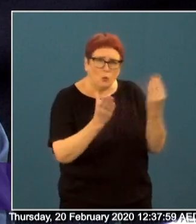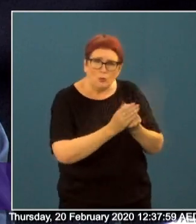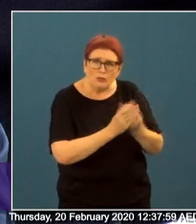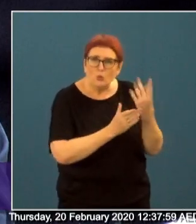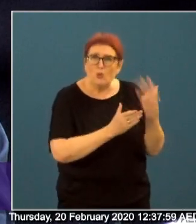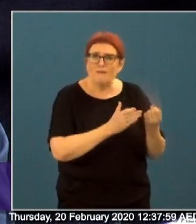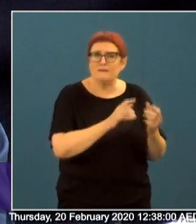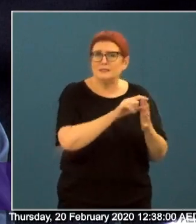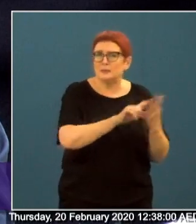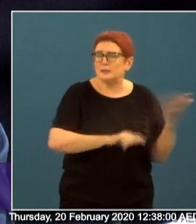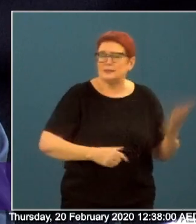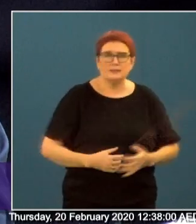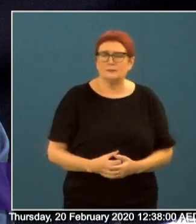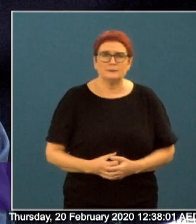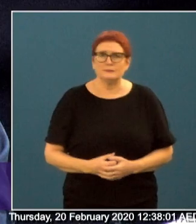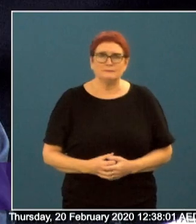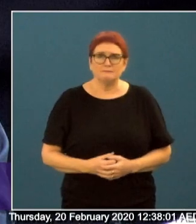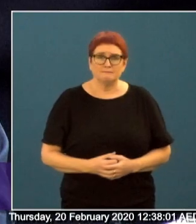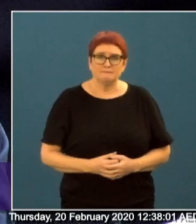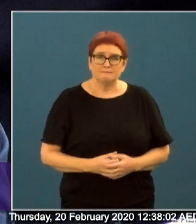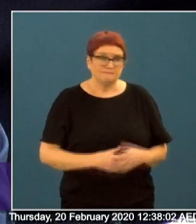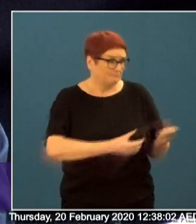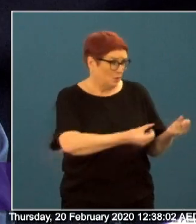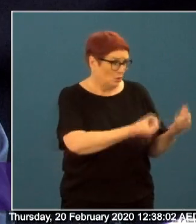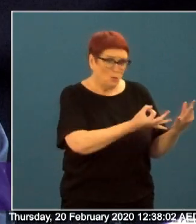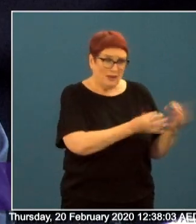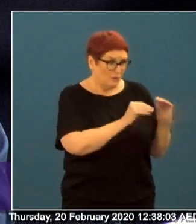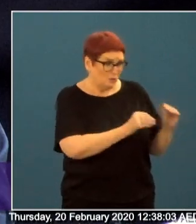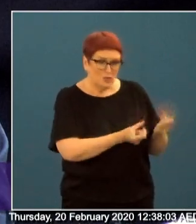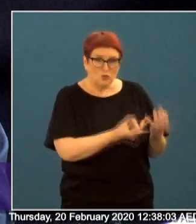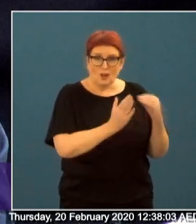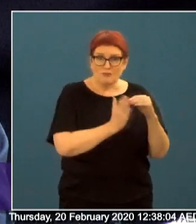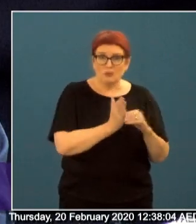with disability that, ultimately, leads to tragic outcomes like that.